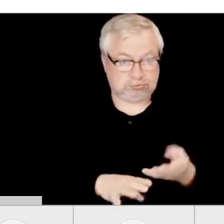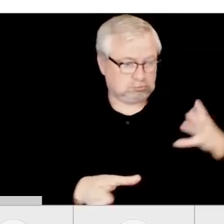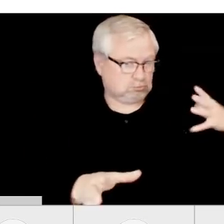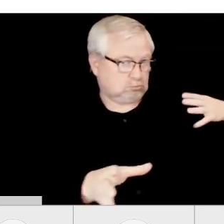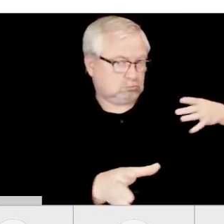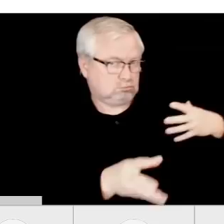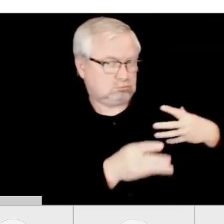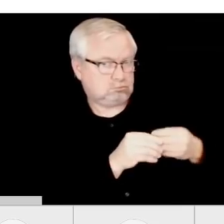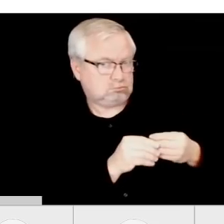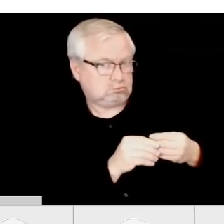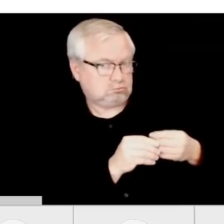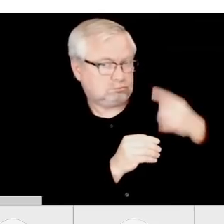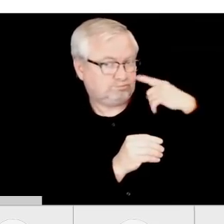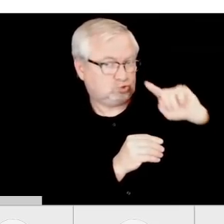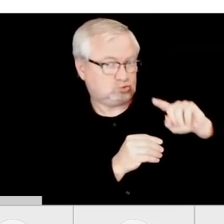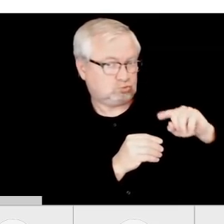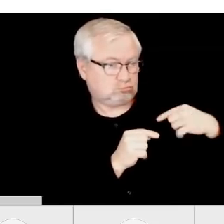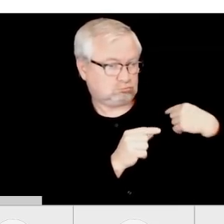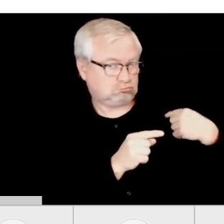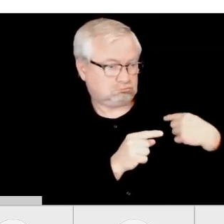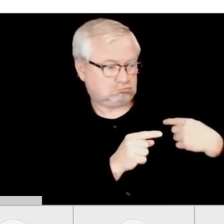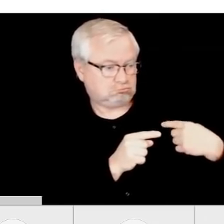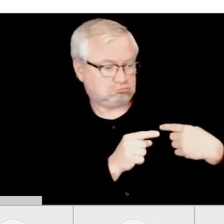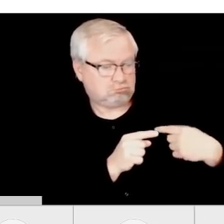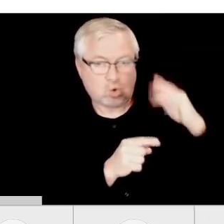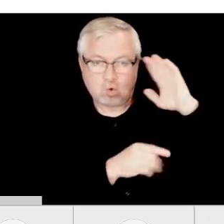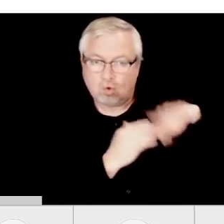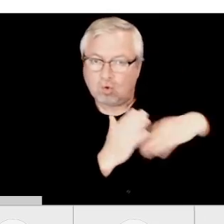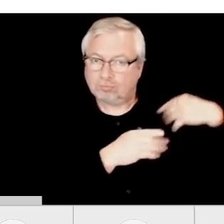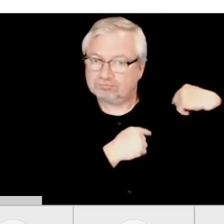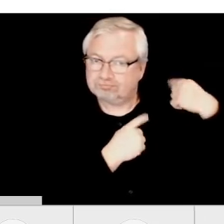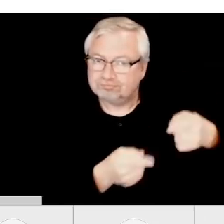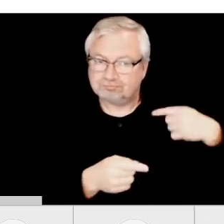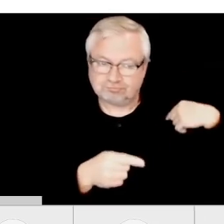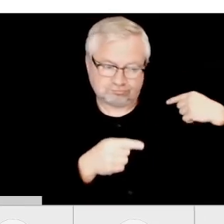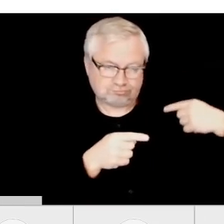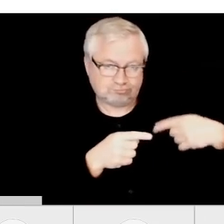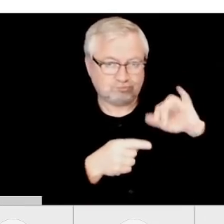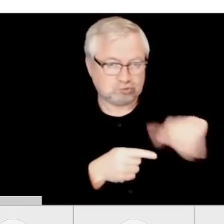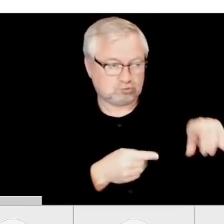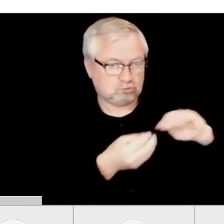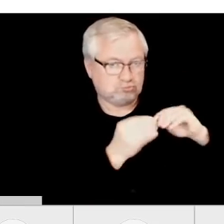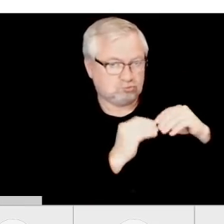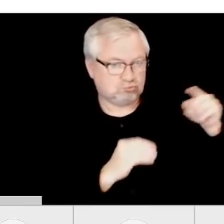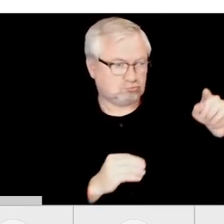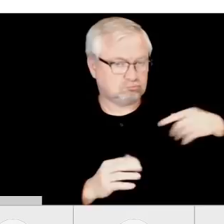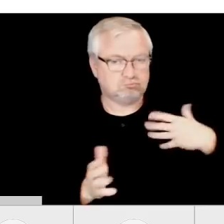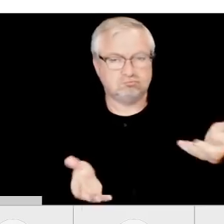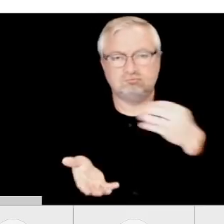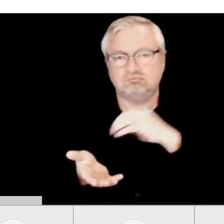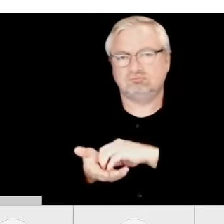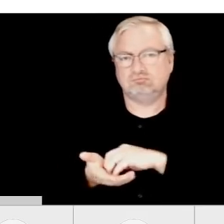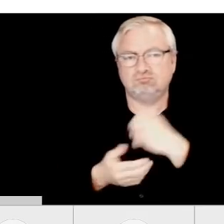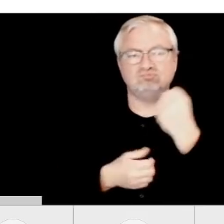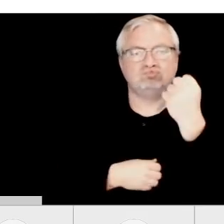the duration of the pandemic which we model in a window of about 12 months.